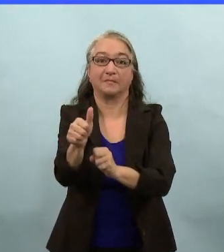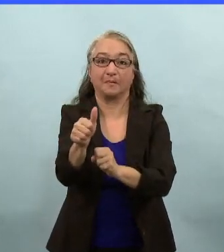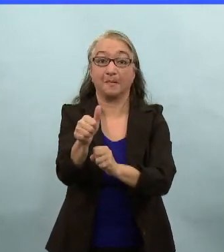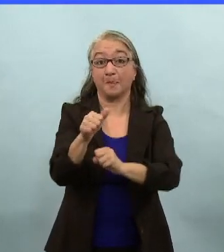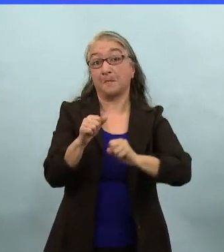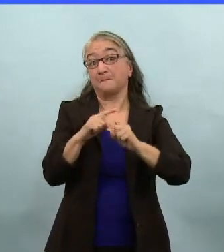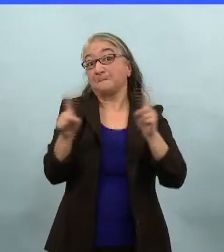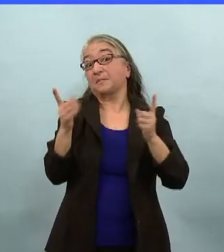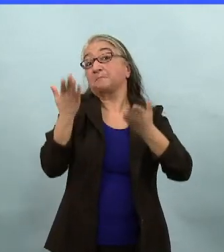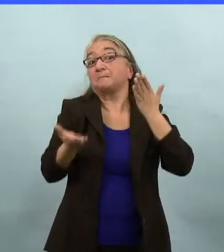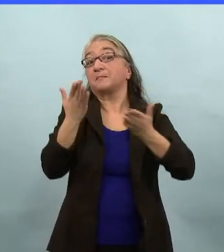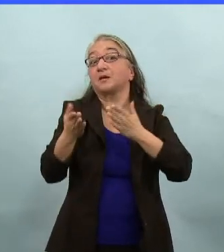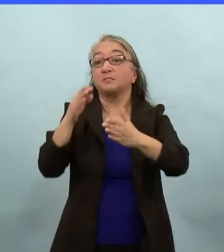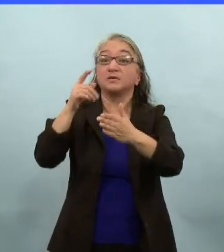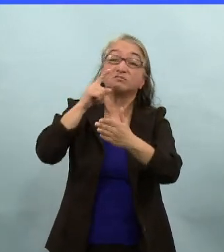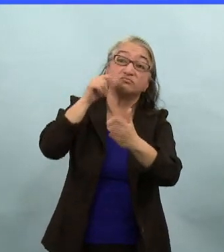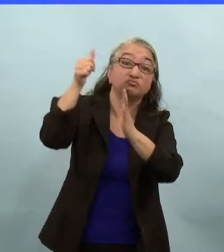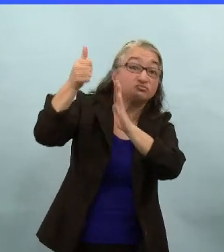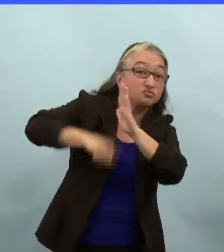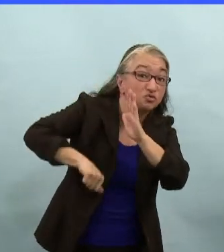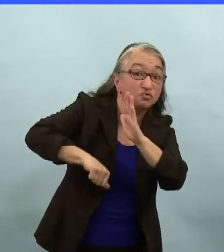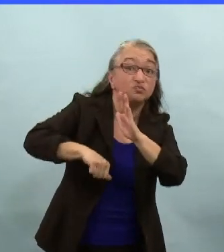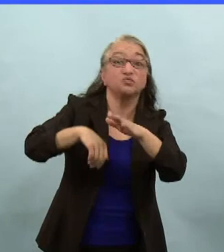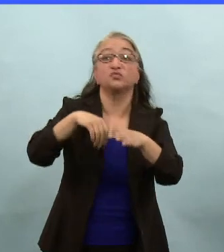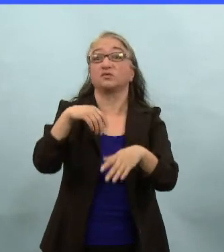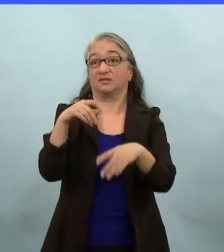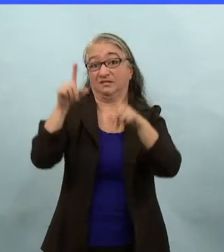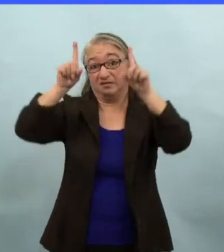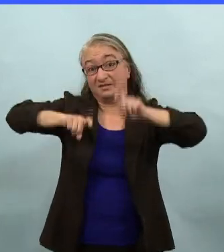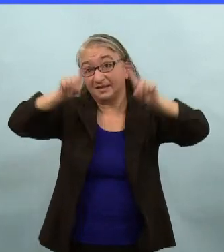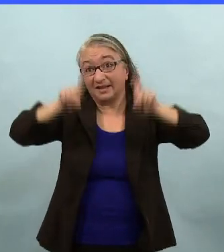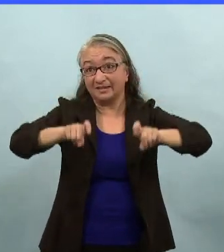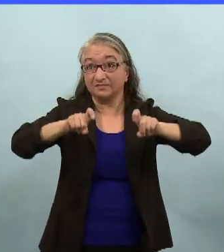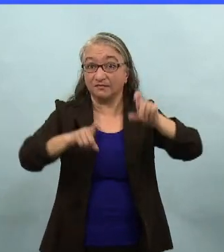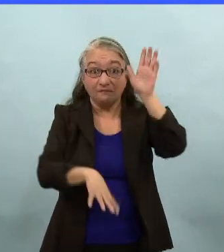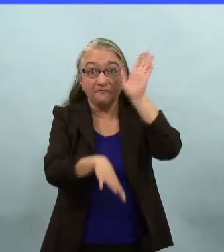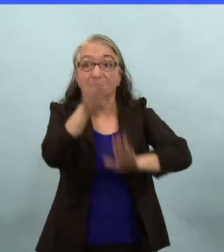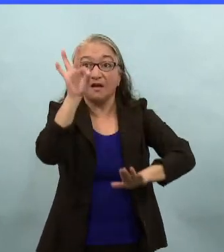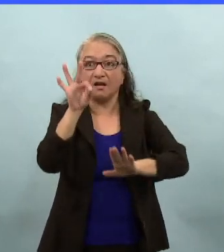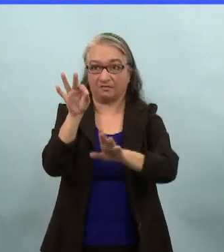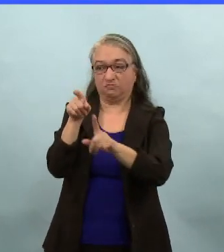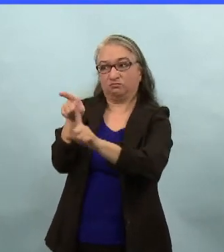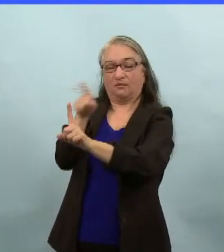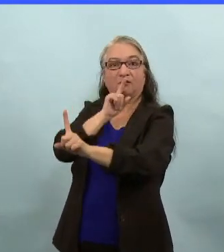tested and found to be positive but had no symptoms at all and so we are seeing a range of